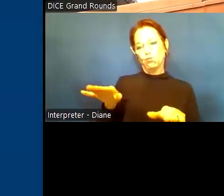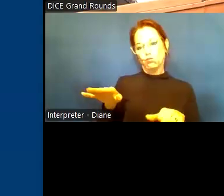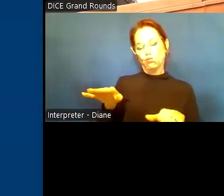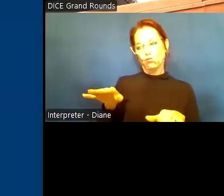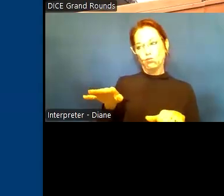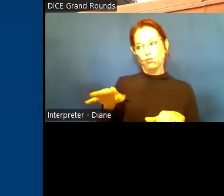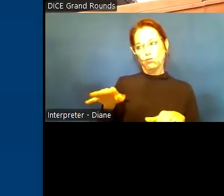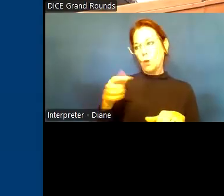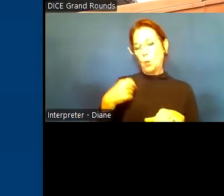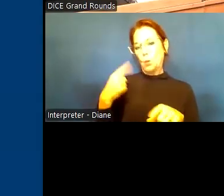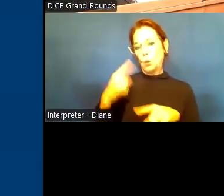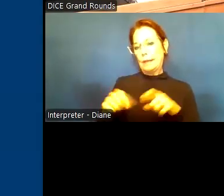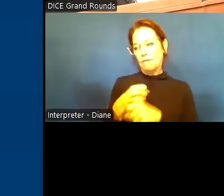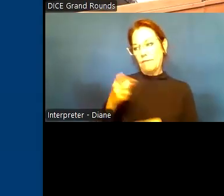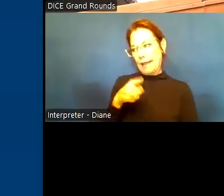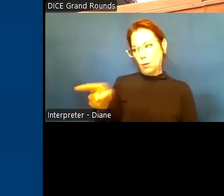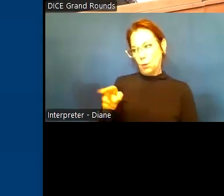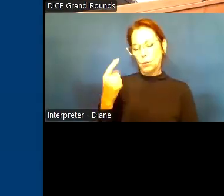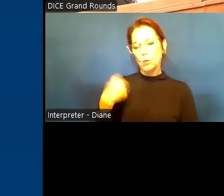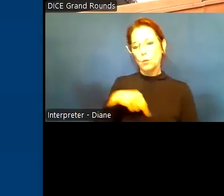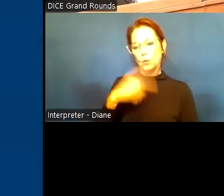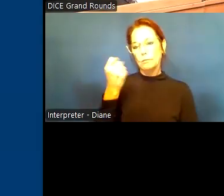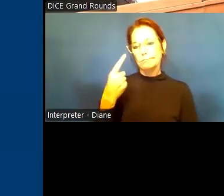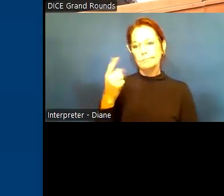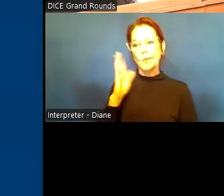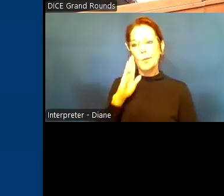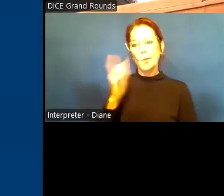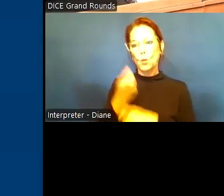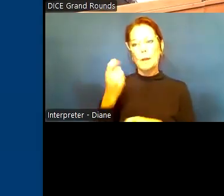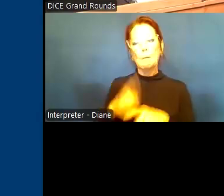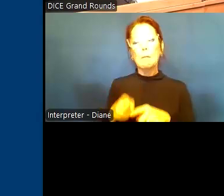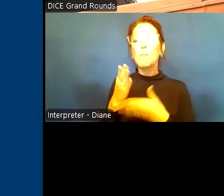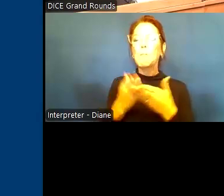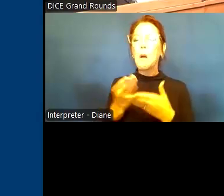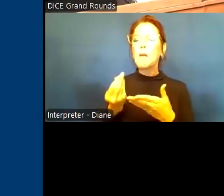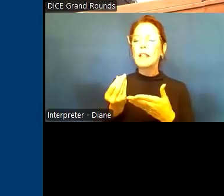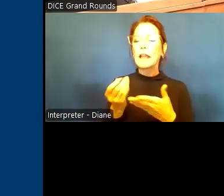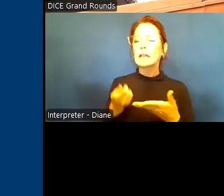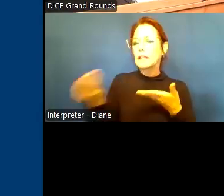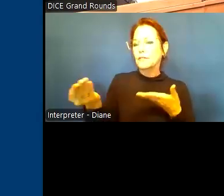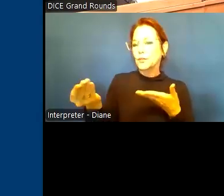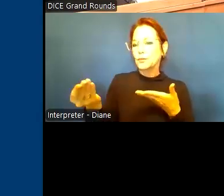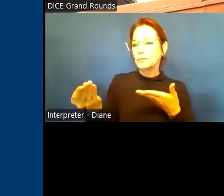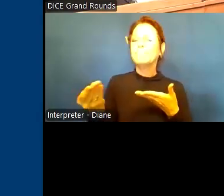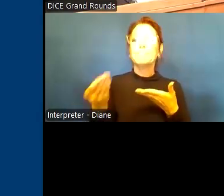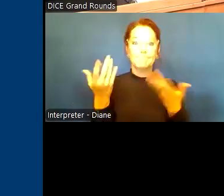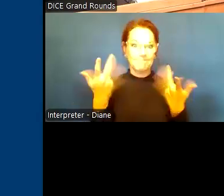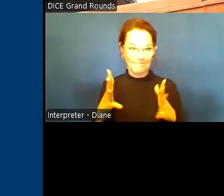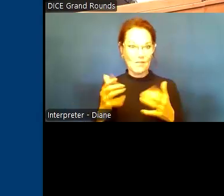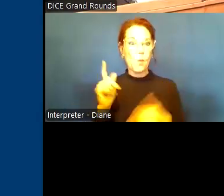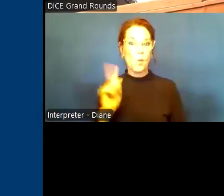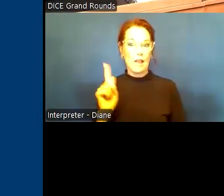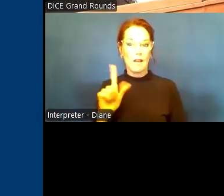you'll win the war so um we'll give you part of our land which is now LA and Cambodia this is